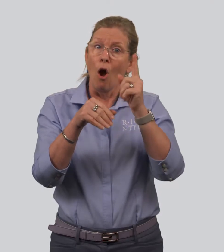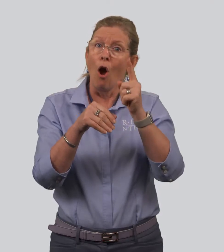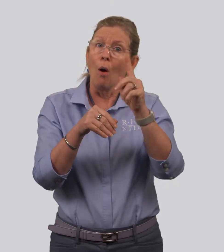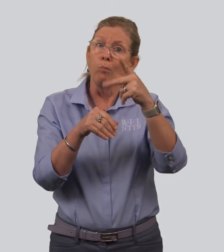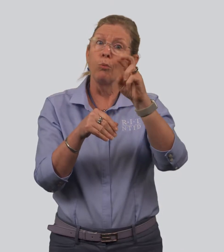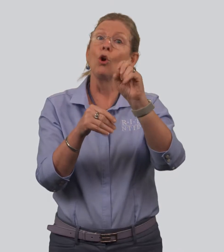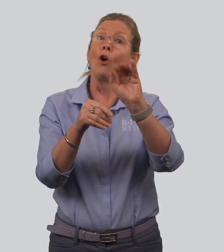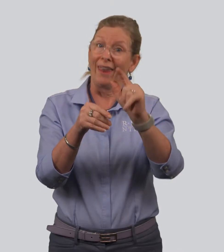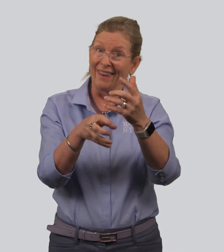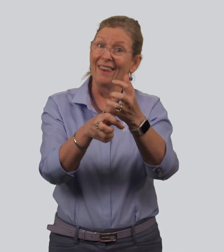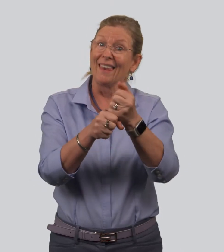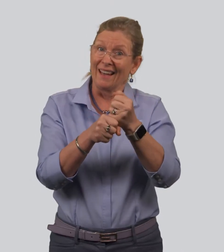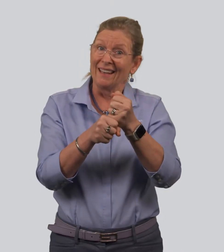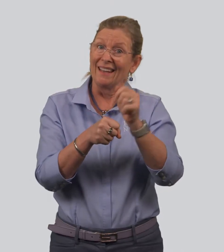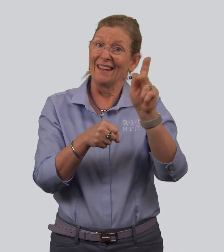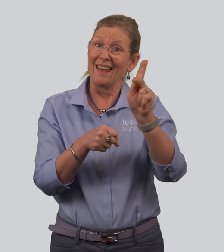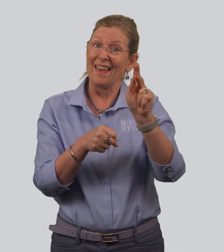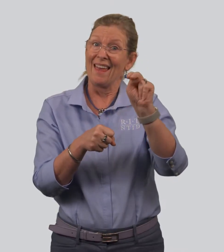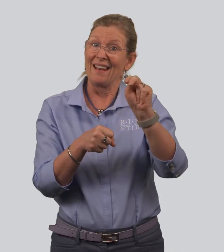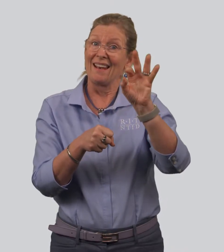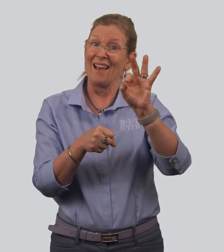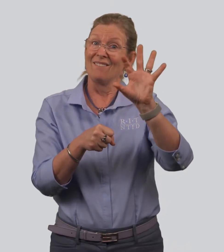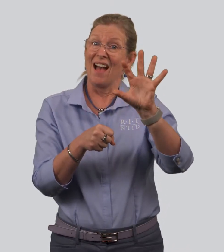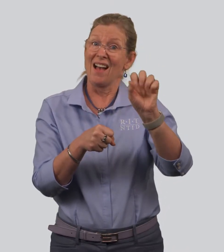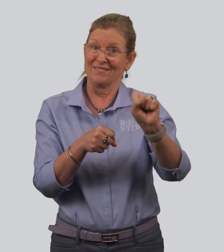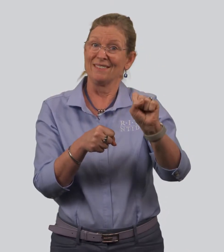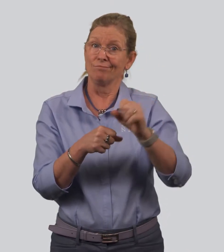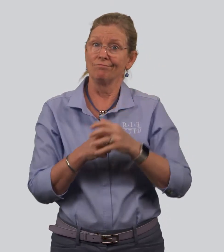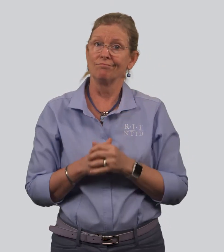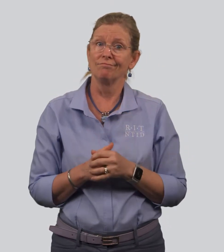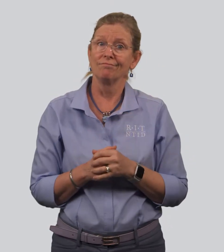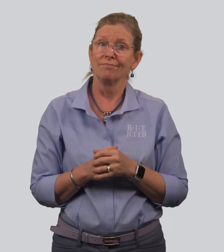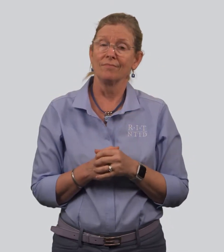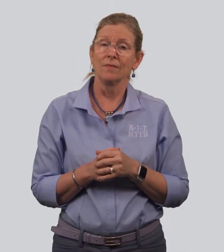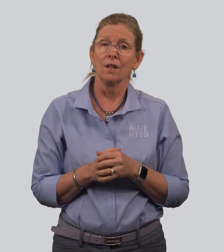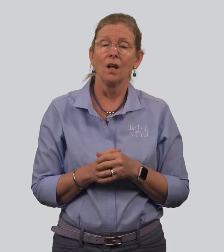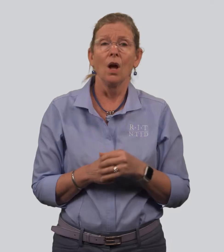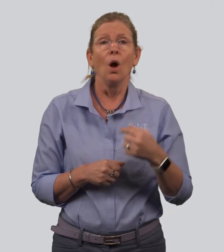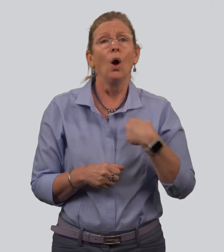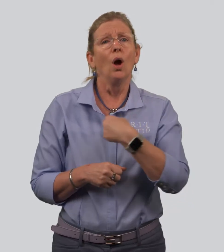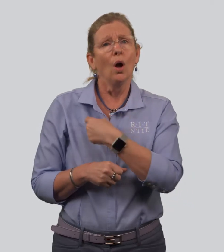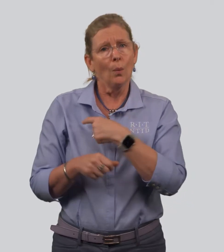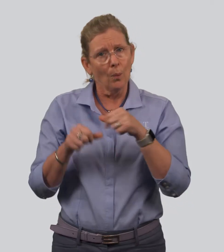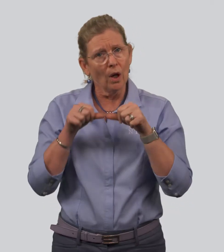and are procuring KN95s.